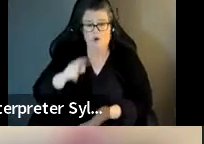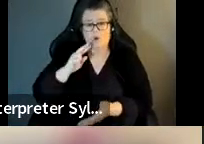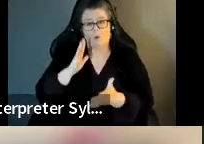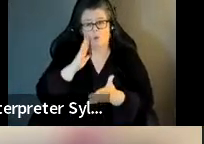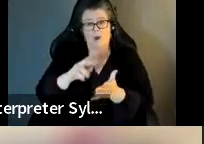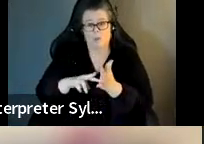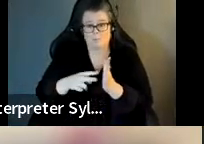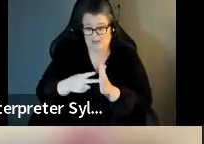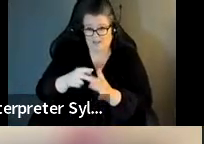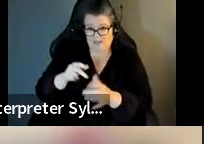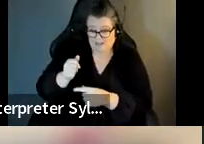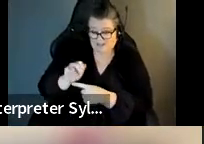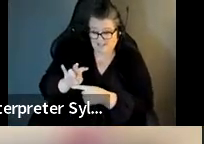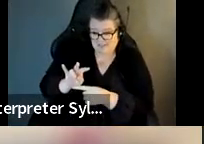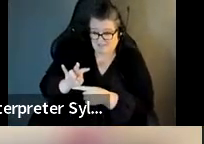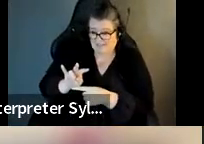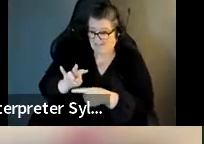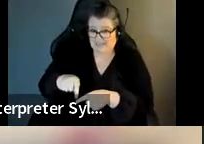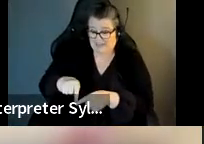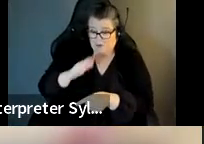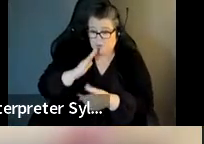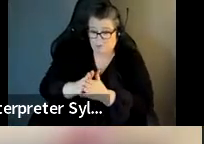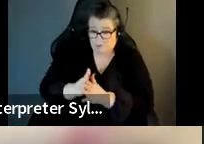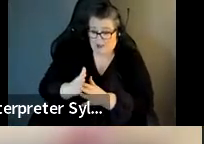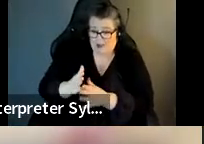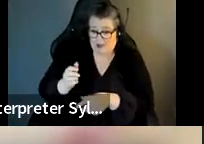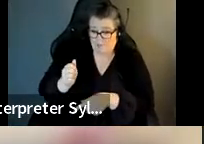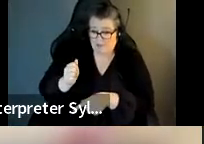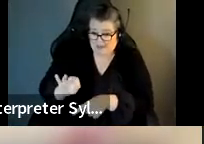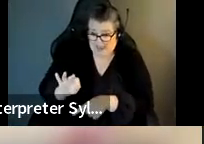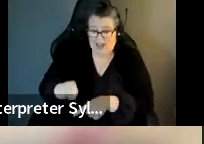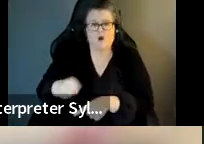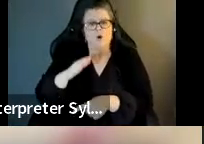This represents a 3X magnification loss in extended height.